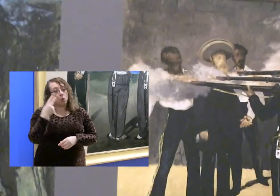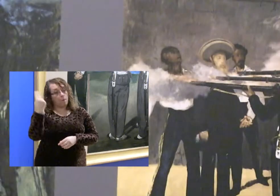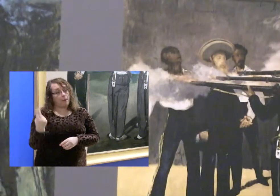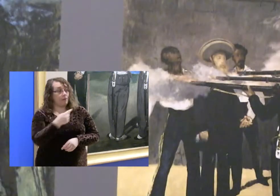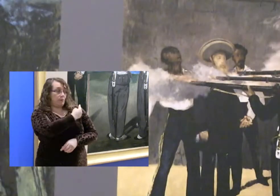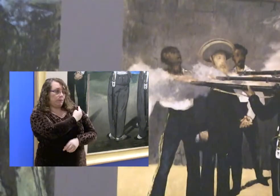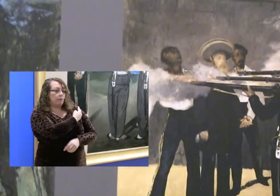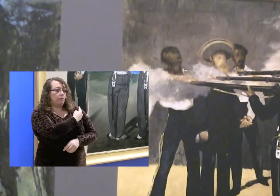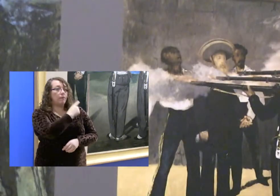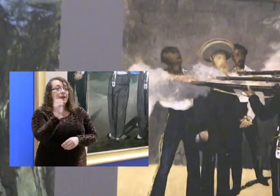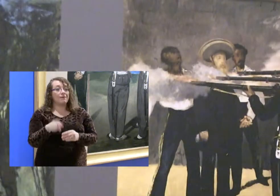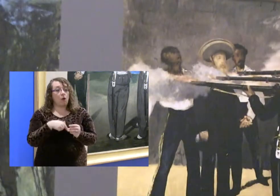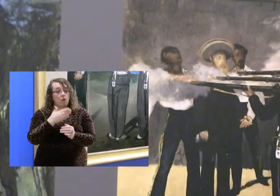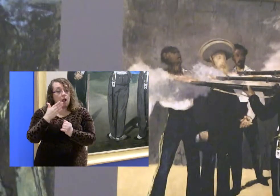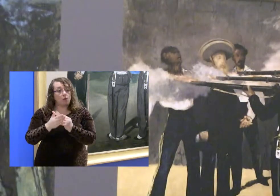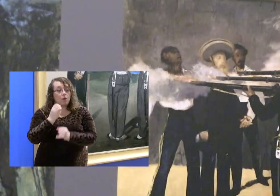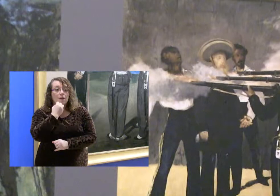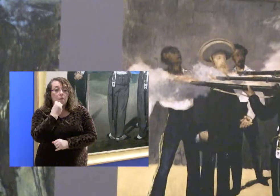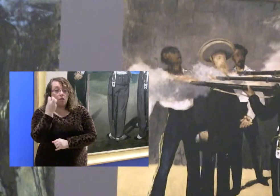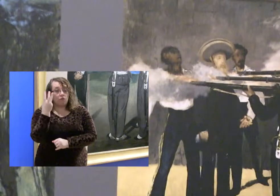now in Mannheim, he developed the background